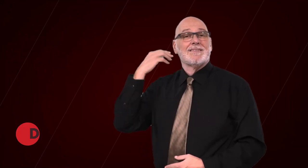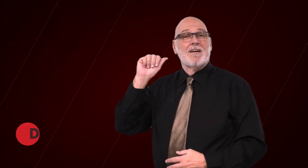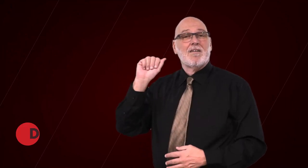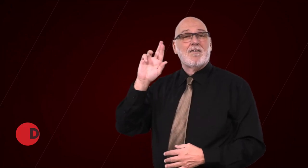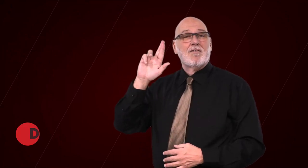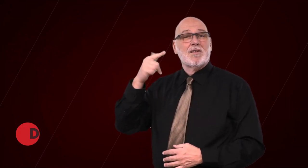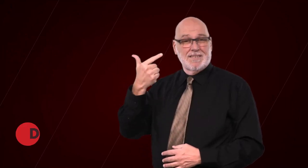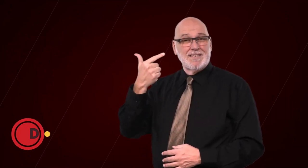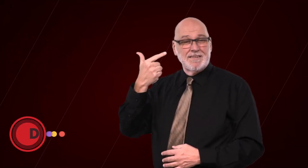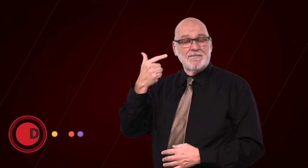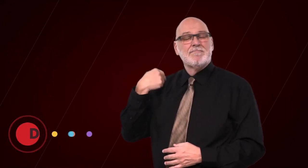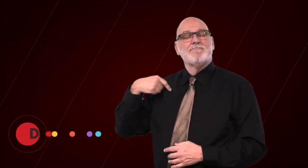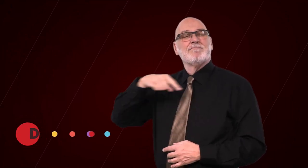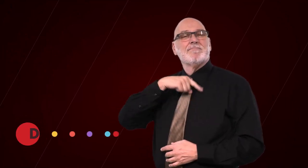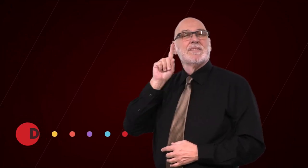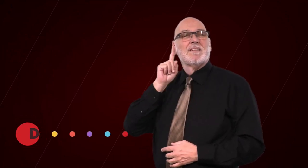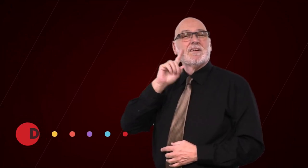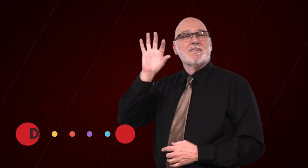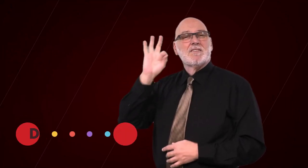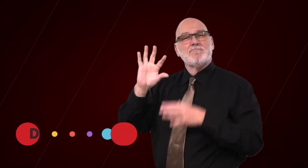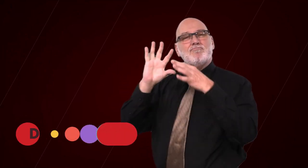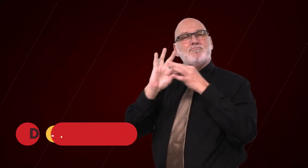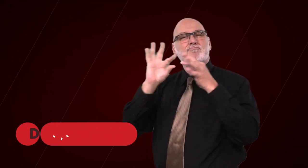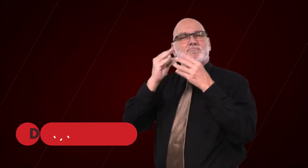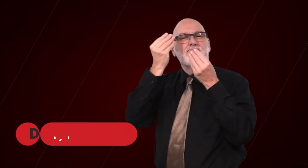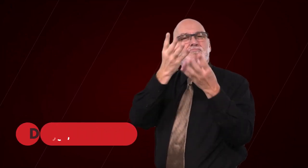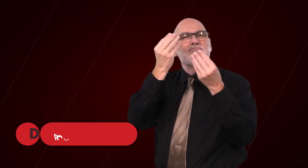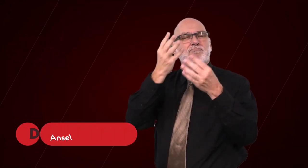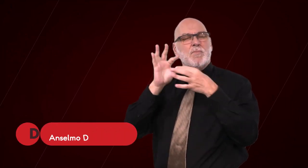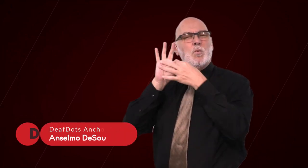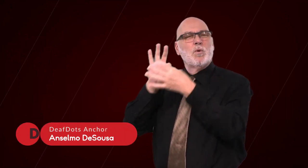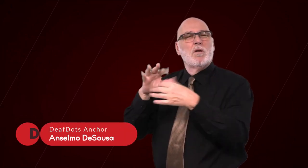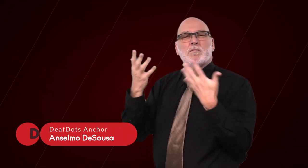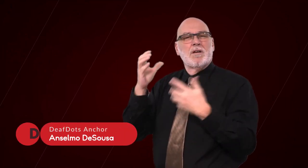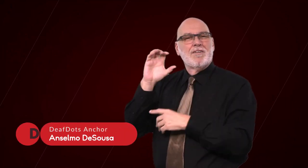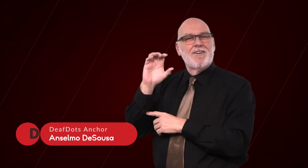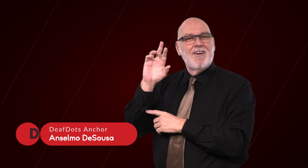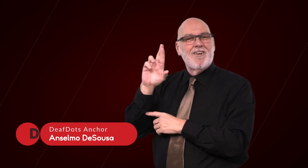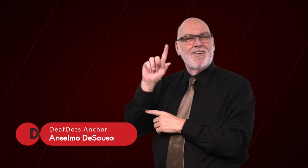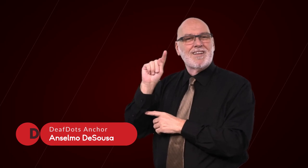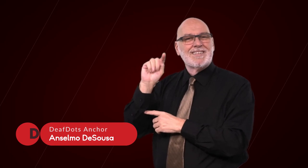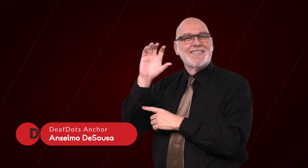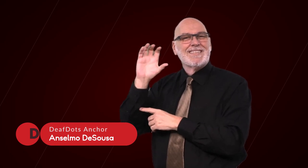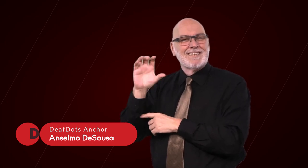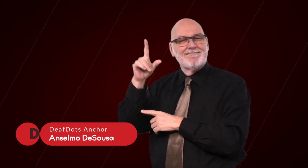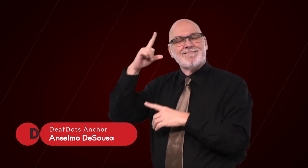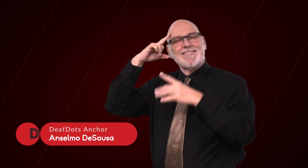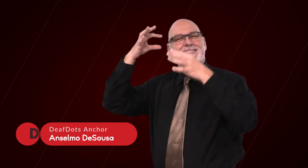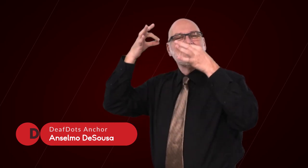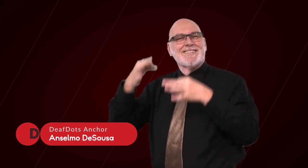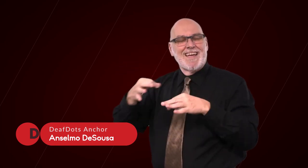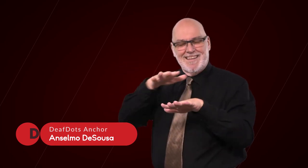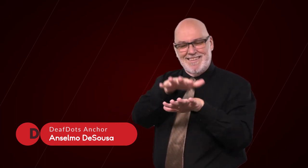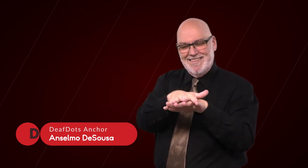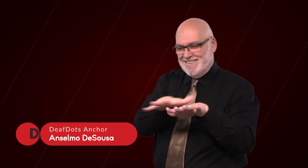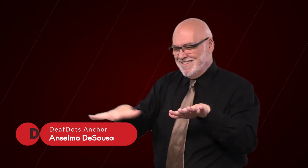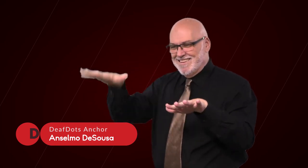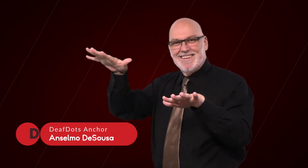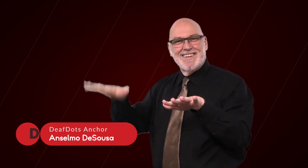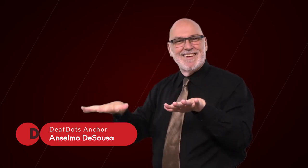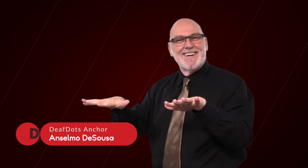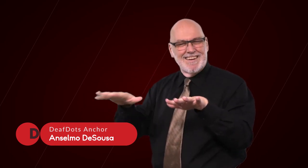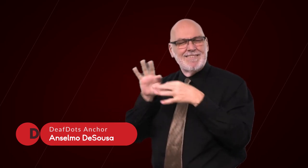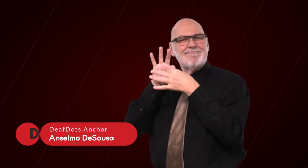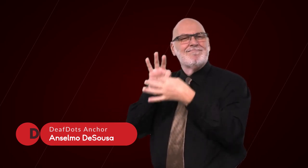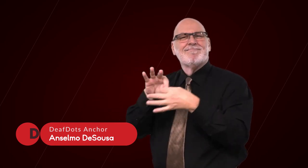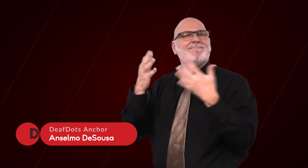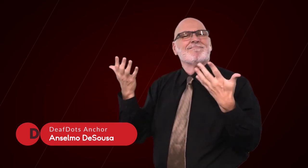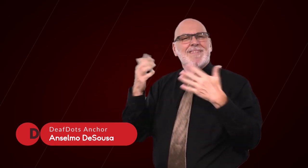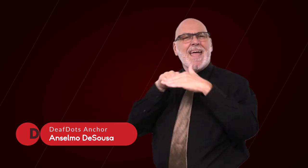[Anselmo]: In August, DeafDots reported CRTC decided to put wireless